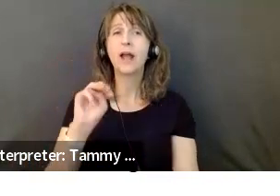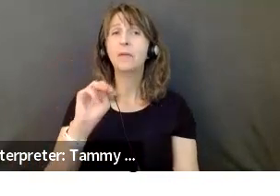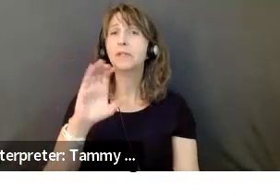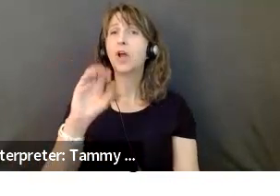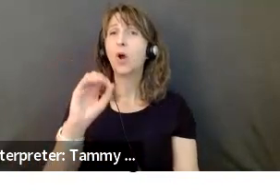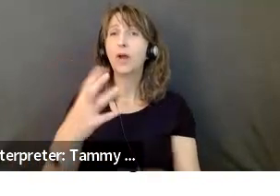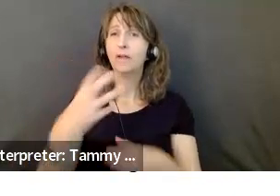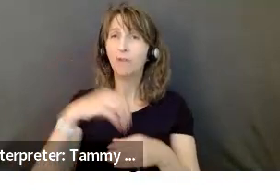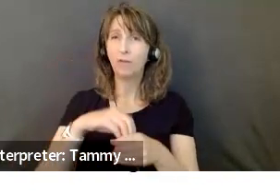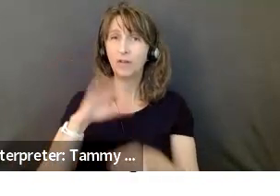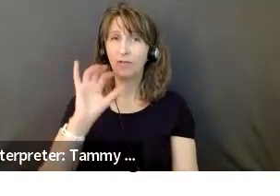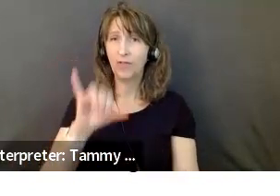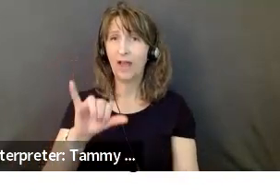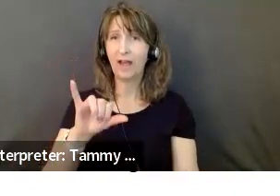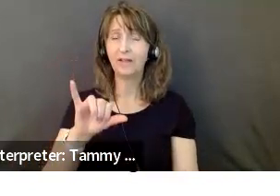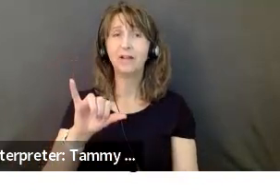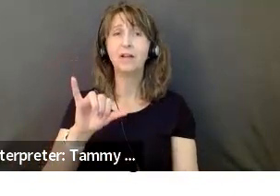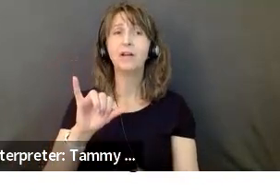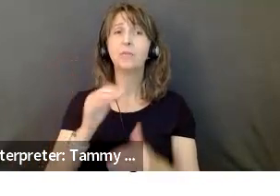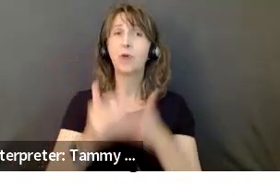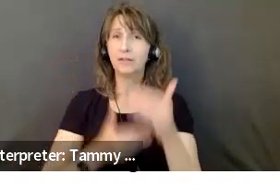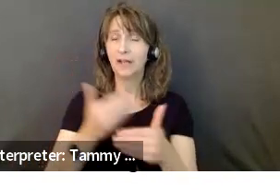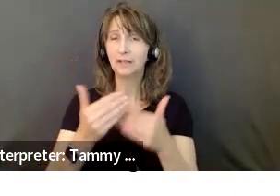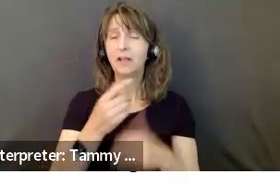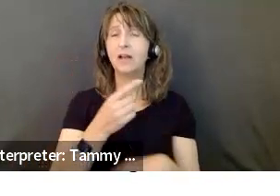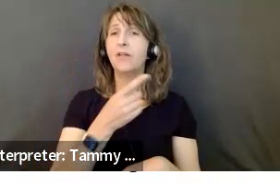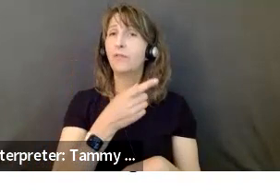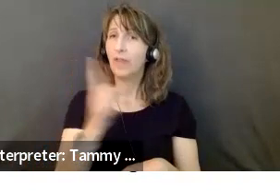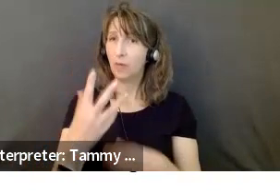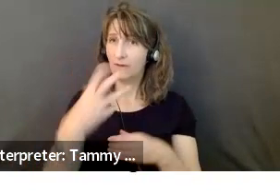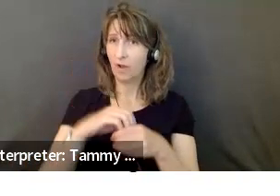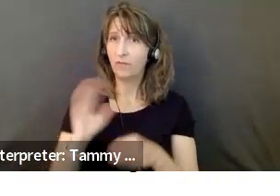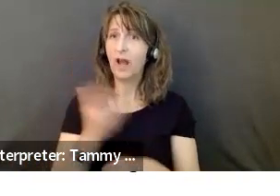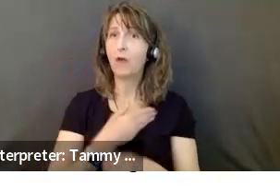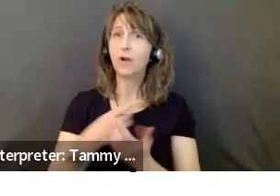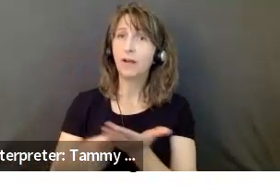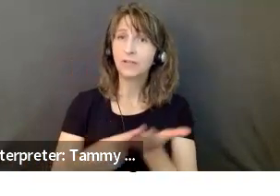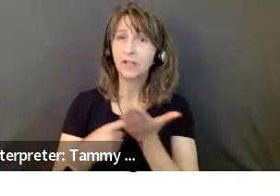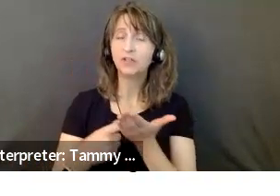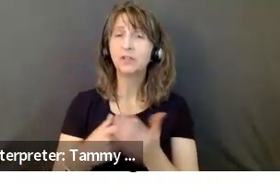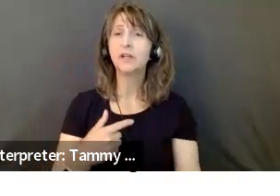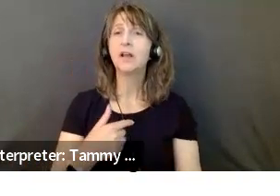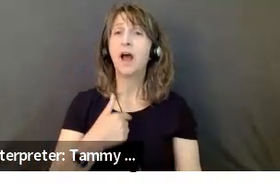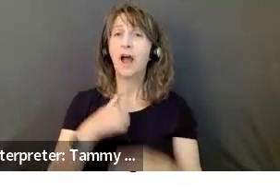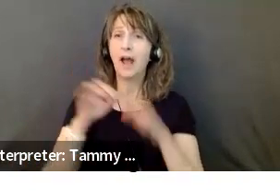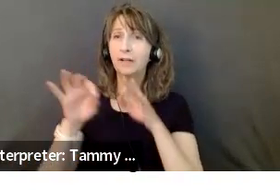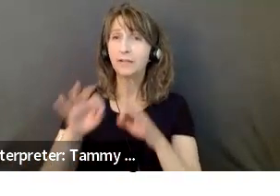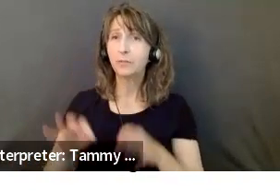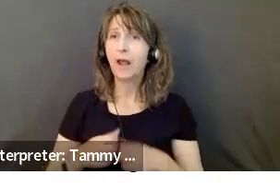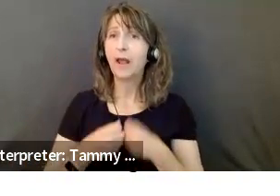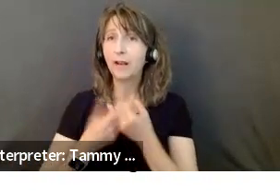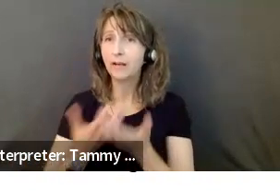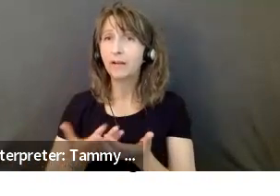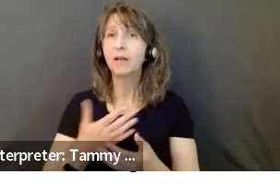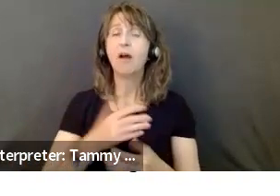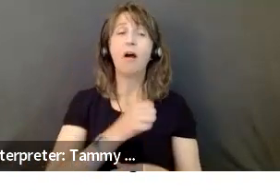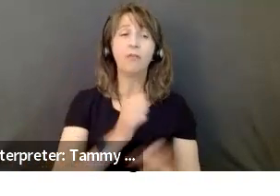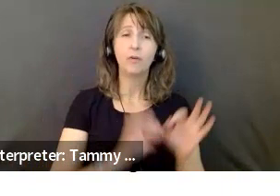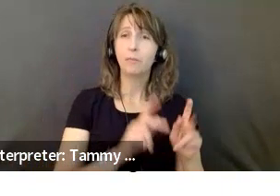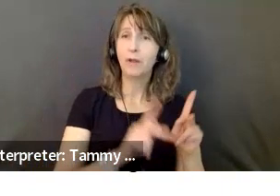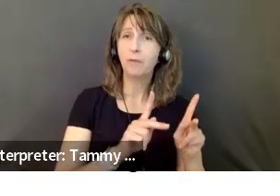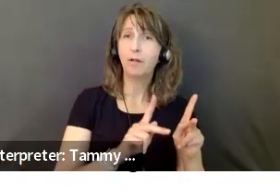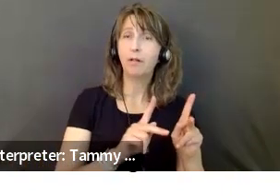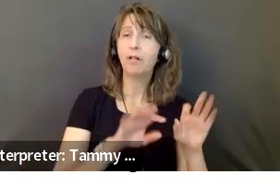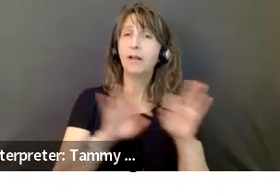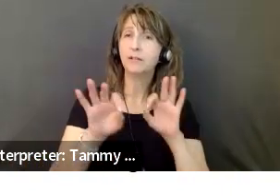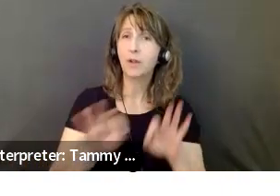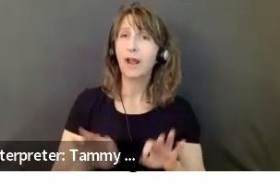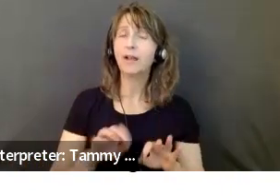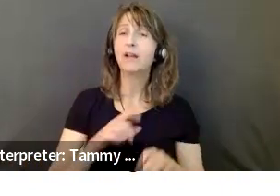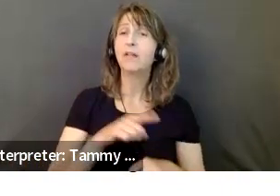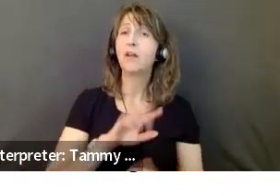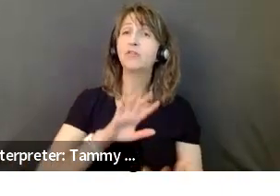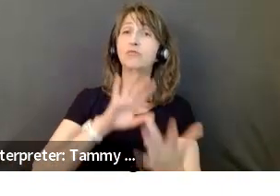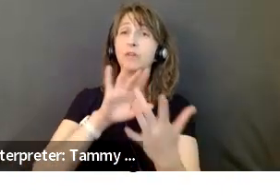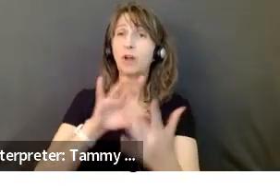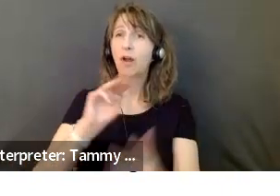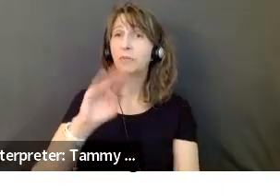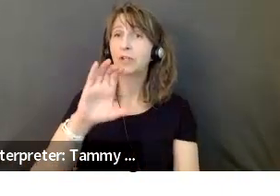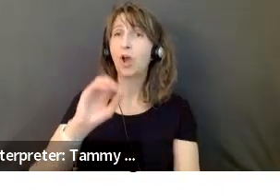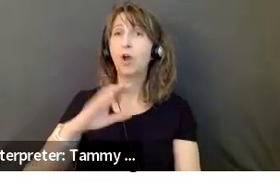They were part of our conversations. They heard from myself from individuals and other family members. About some of the barriers that they were facing when they were reaching out to their managed care organization.